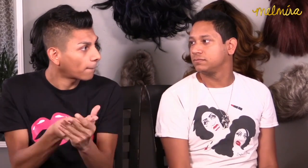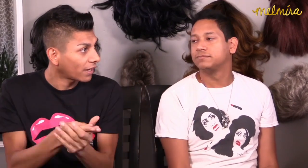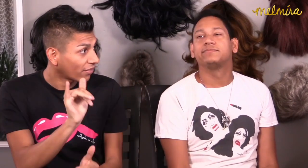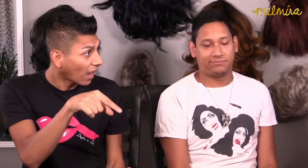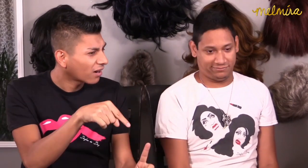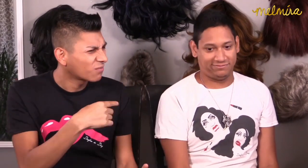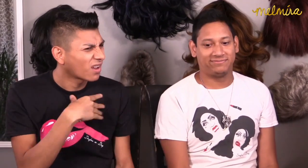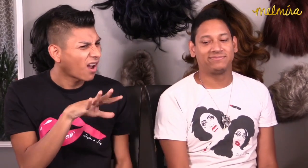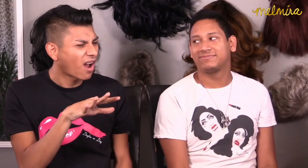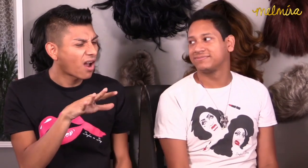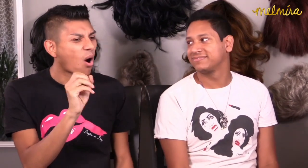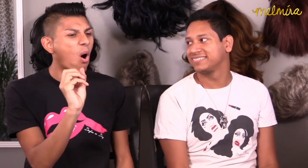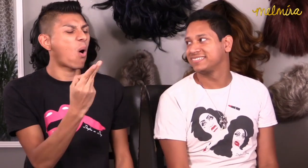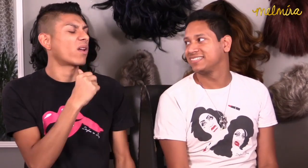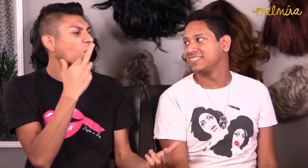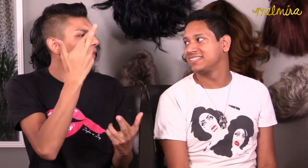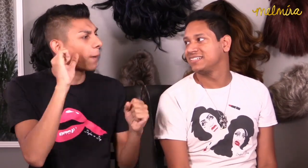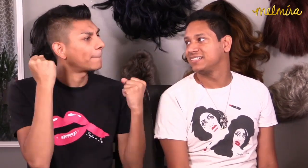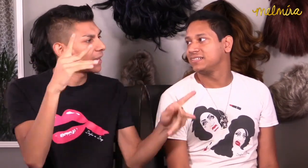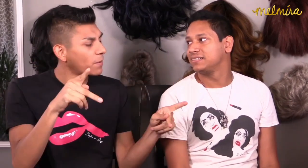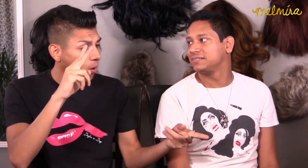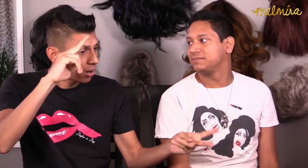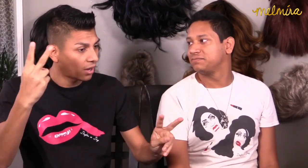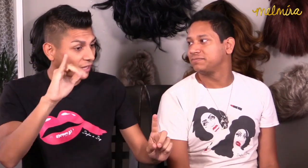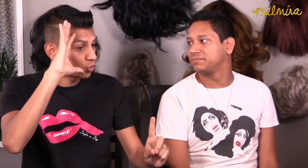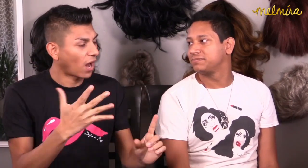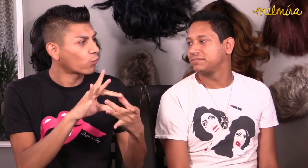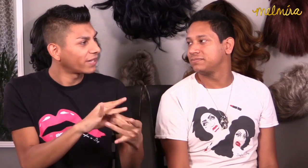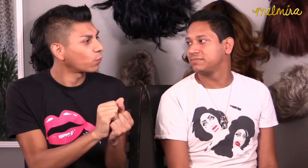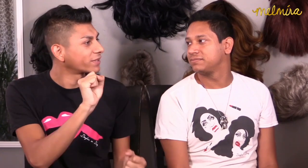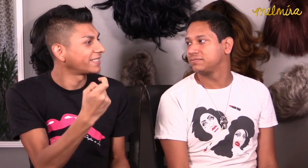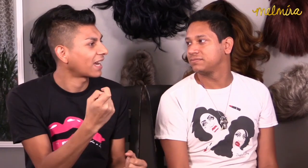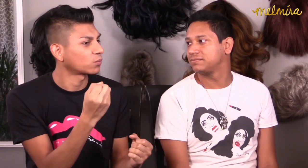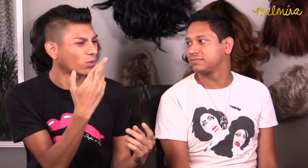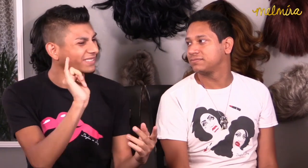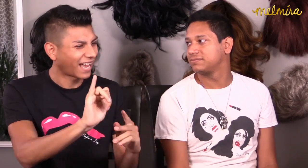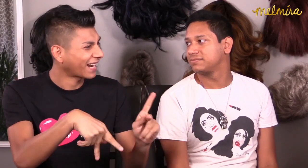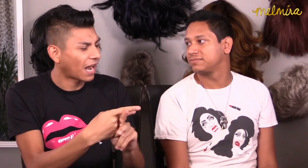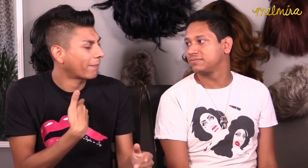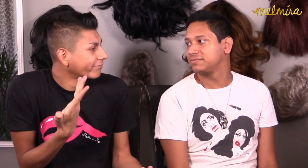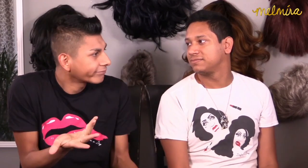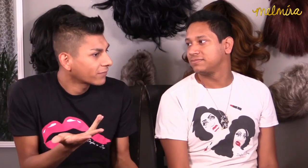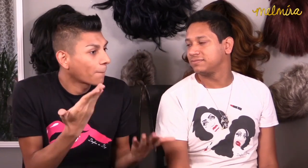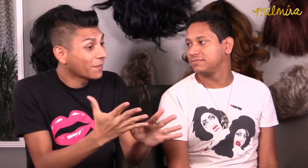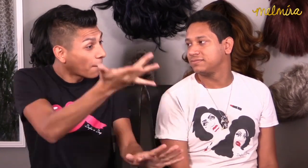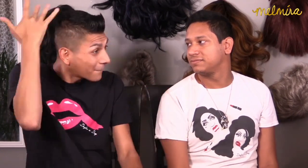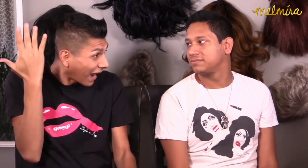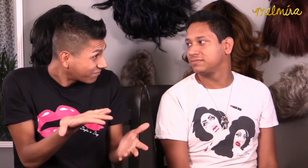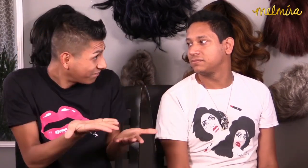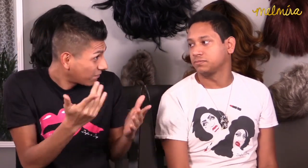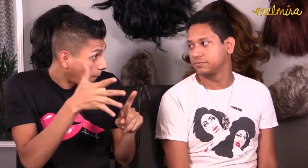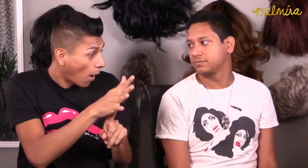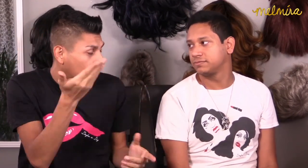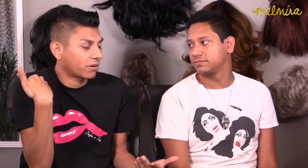misconceptions about drag being connected to sex of any type. Maybe in the past, it was a popular concept? I don't know.